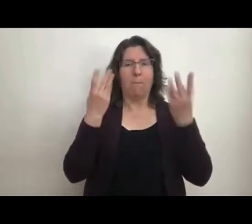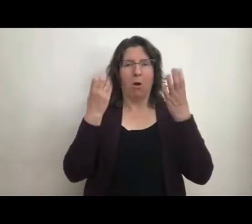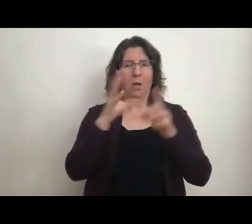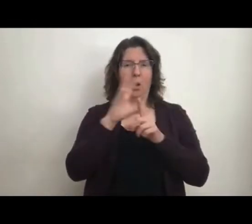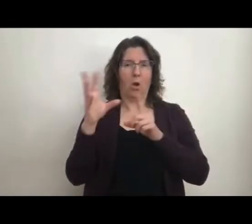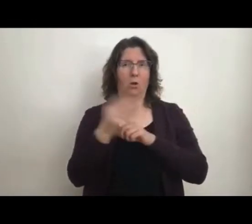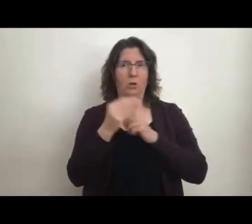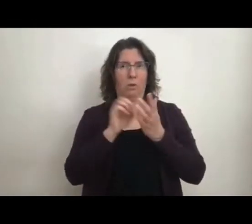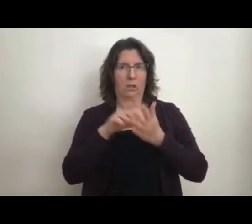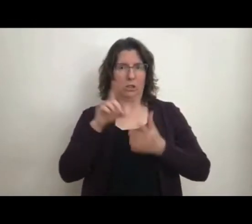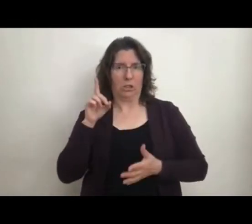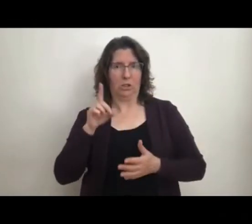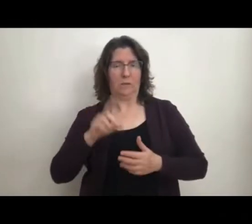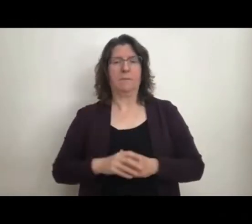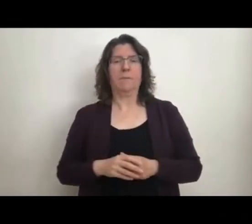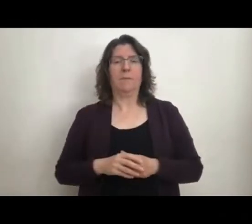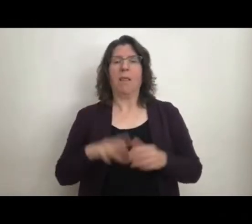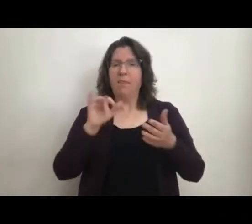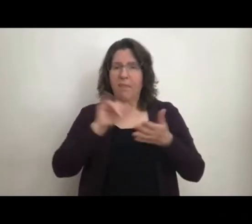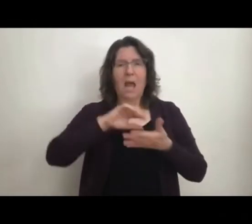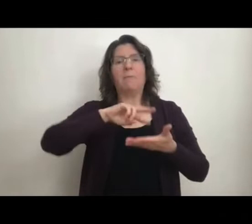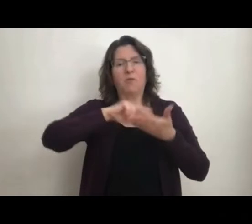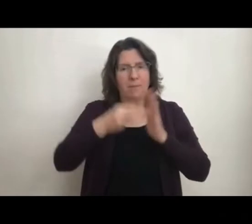Number six is multicultural education.